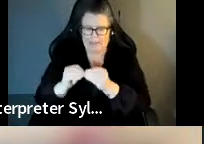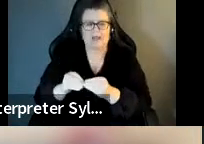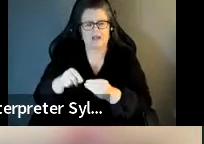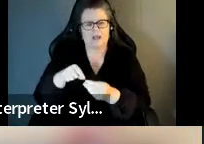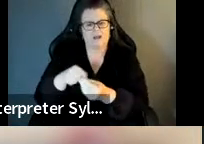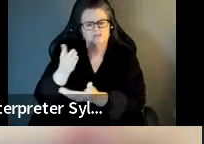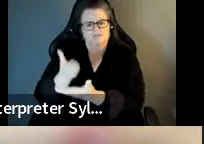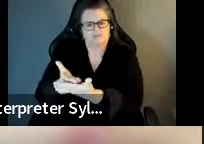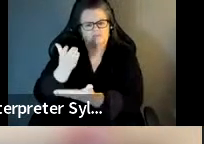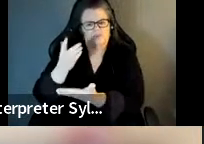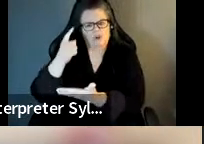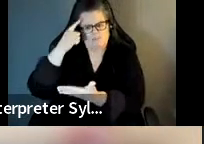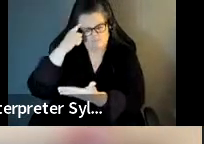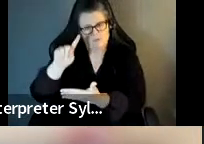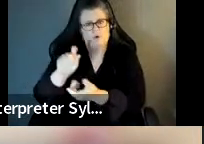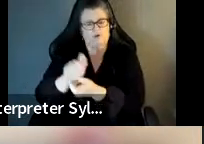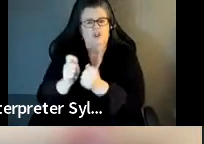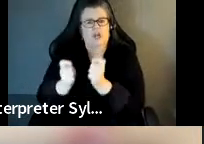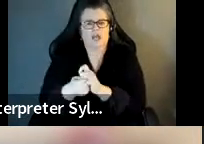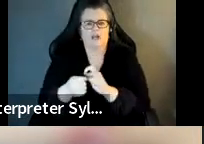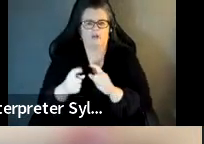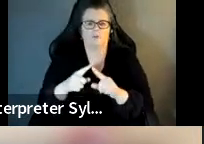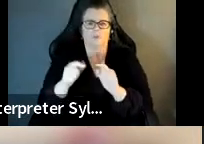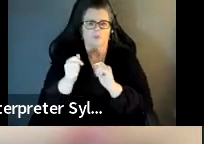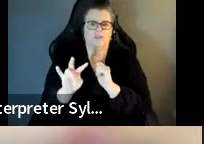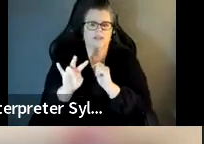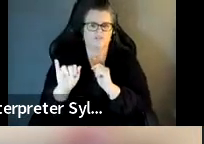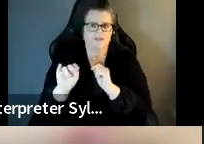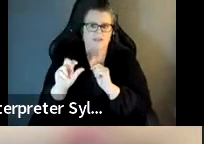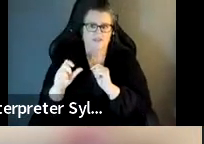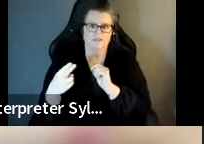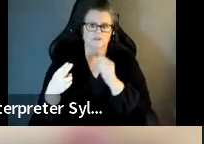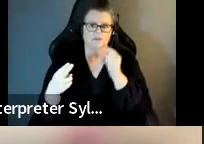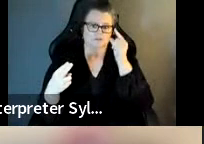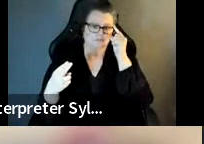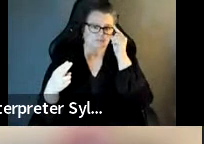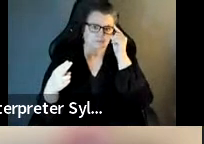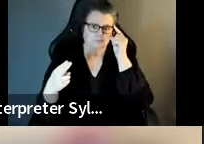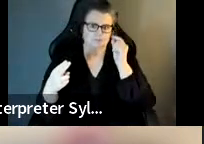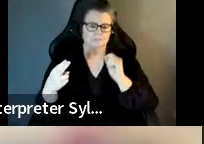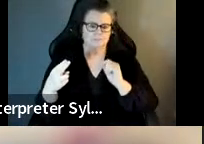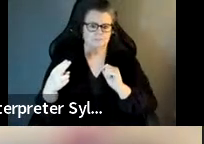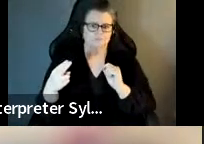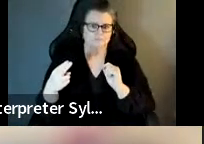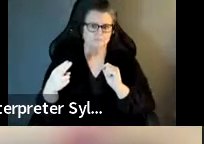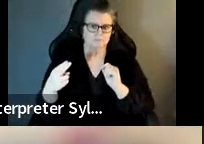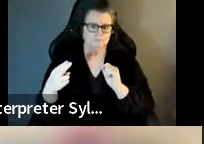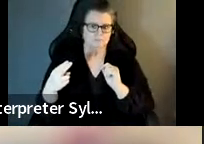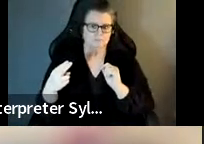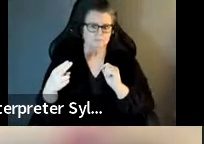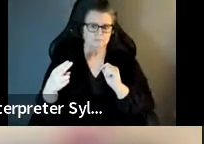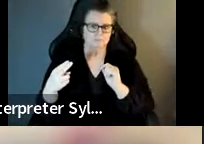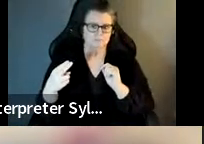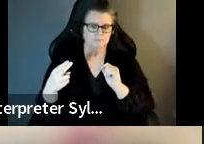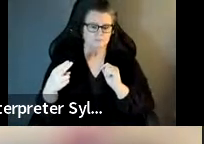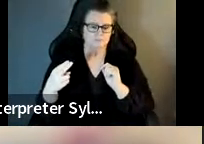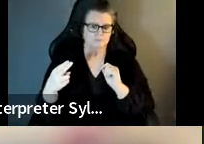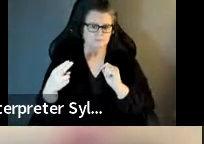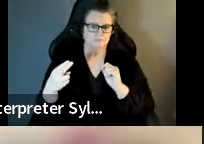Today I want to discuss the application of the updated Dr. D'Souza study and suggest a better way to find our path forward.